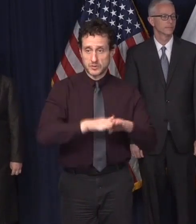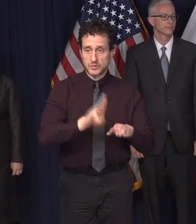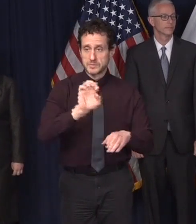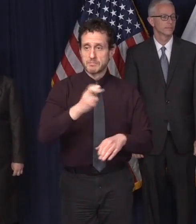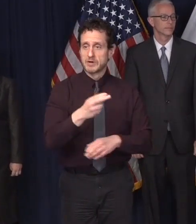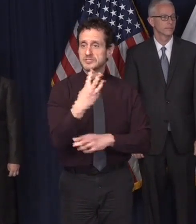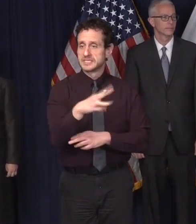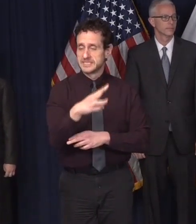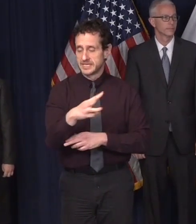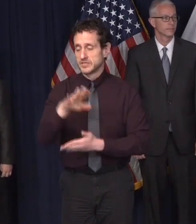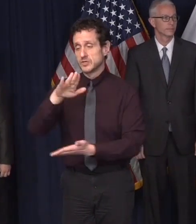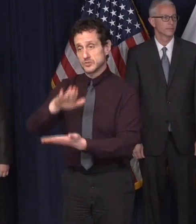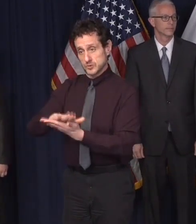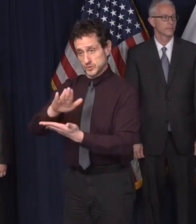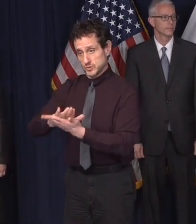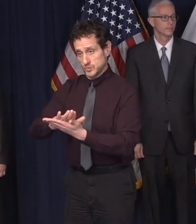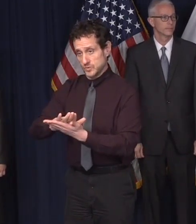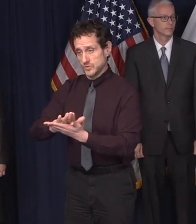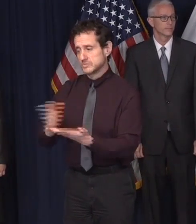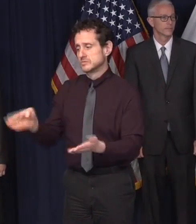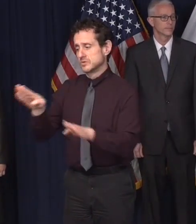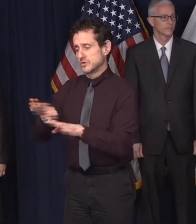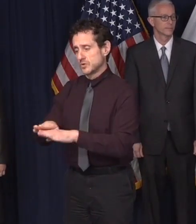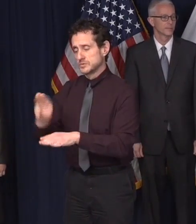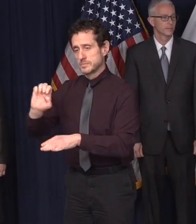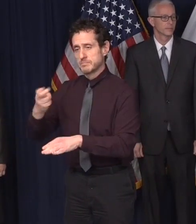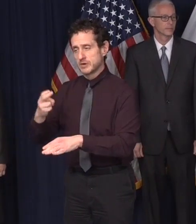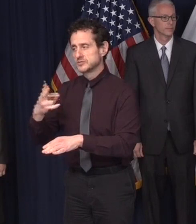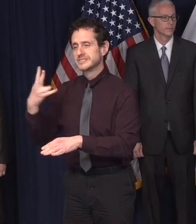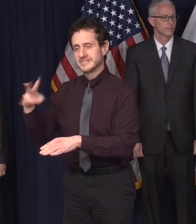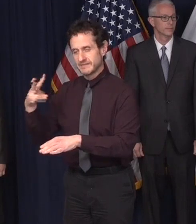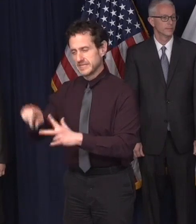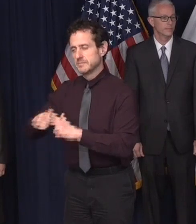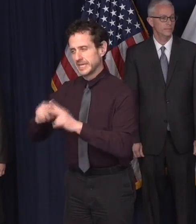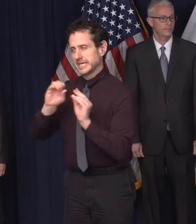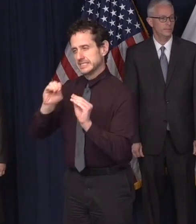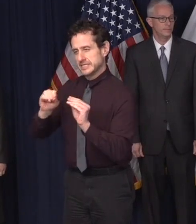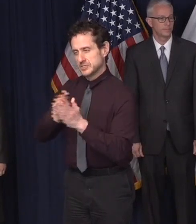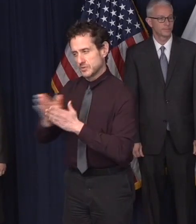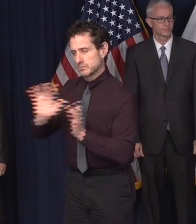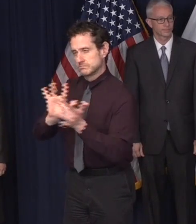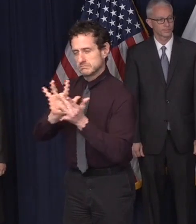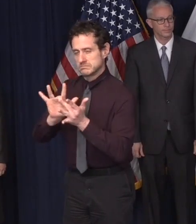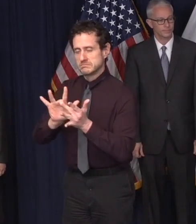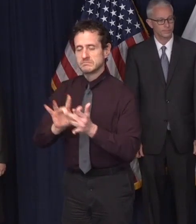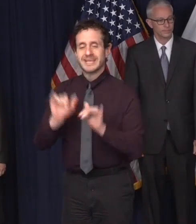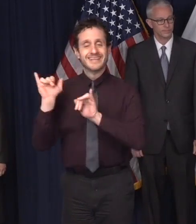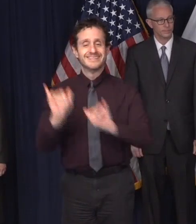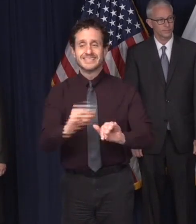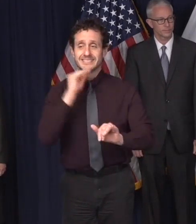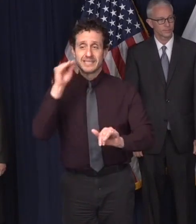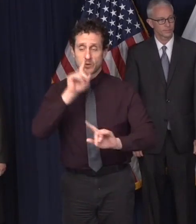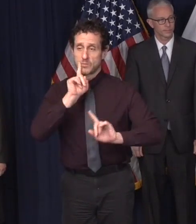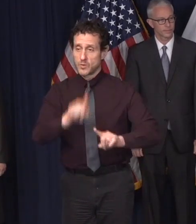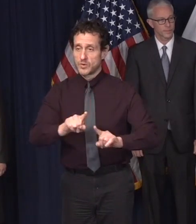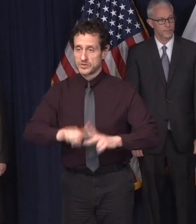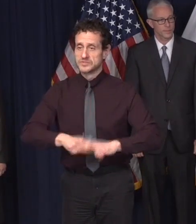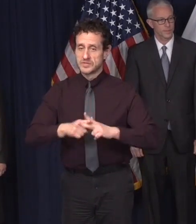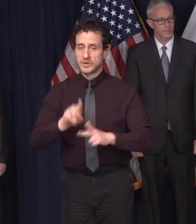I KNOW THAT WHEN I SIGNED OUR DISASTER PROCLAMATION ON MARCH NINTH WHEN RESTAURANTS AND BARS CLOSED ON MARCH 16 AND SCHOOLS